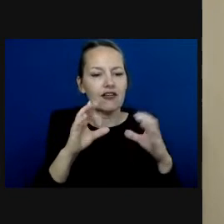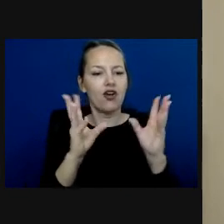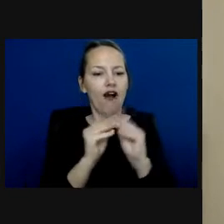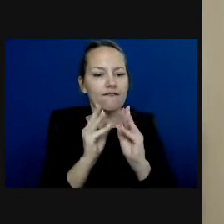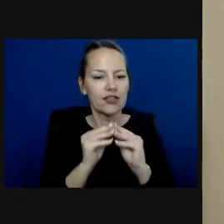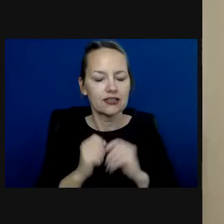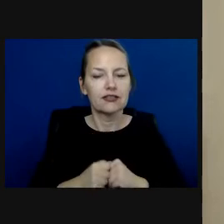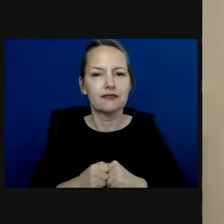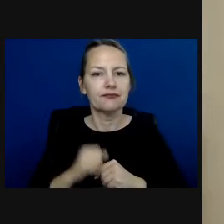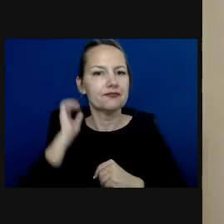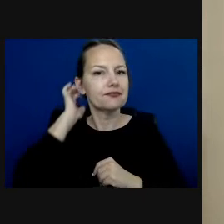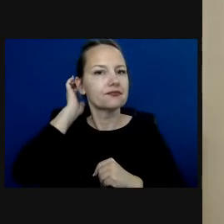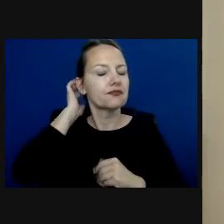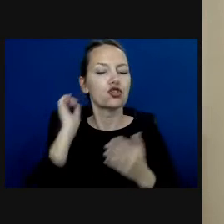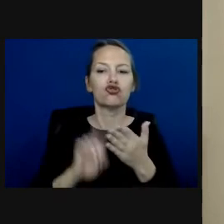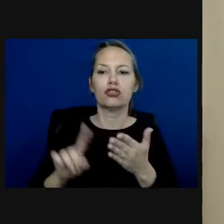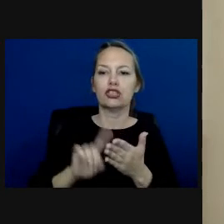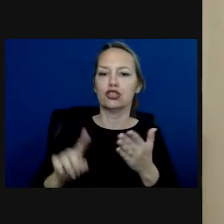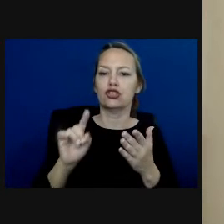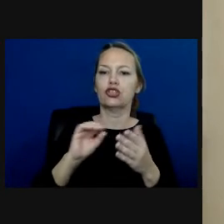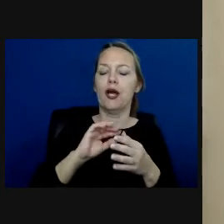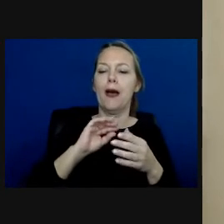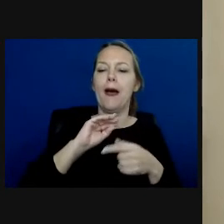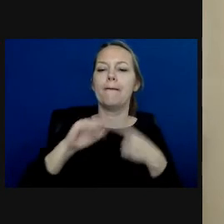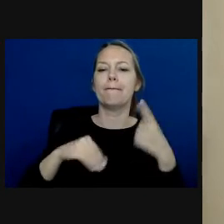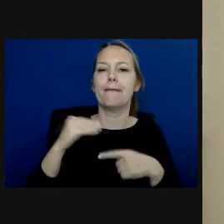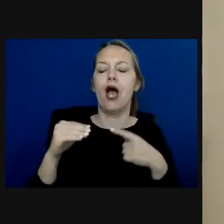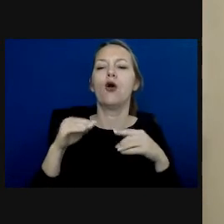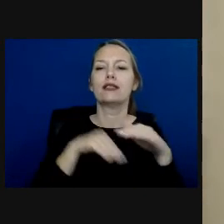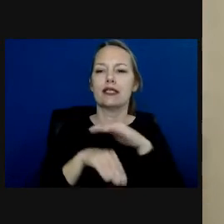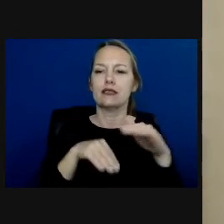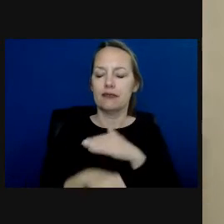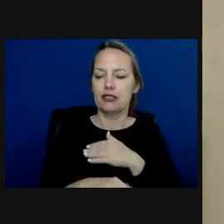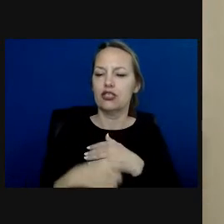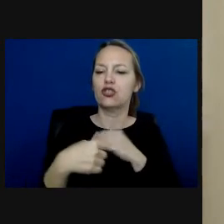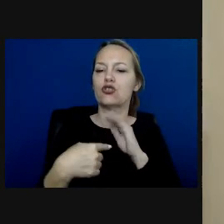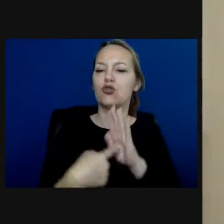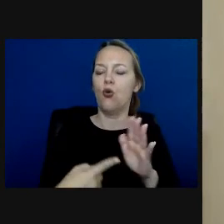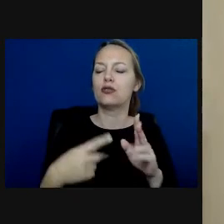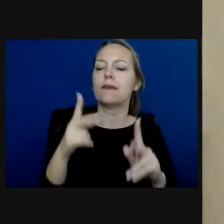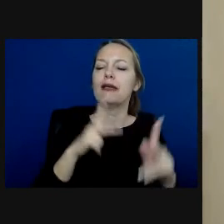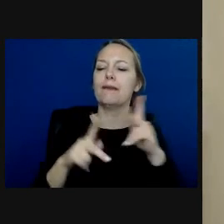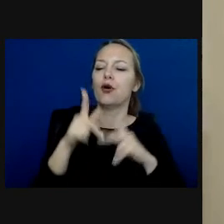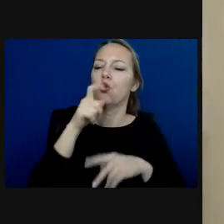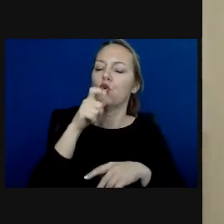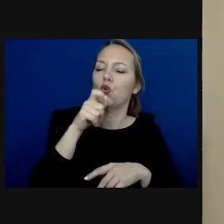Research about accessibility shows that people who are blind and visually impaired use workarounds such as asking people